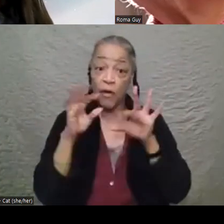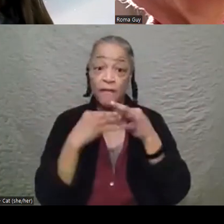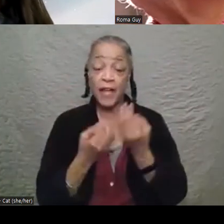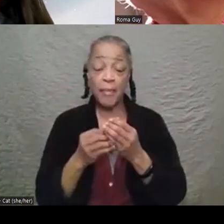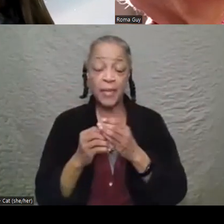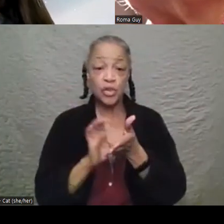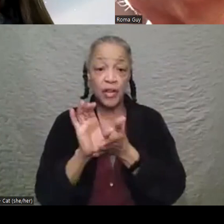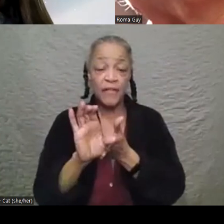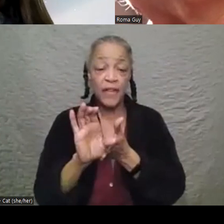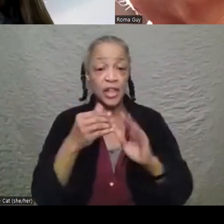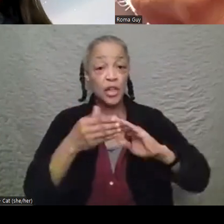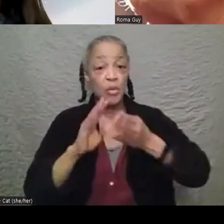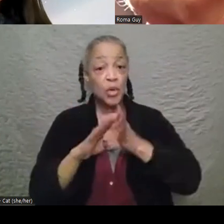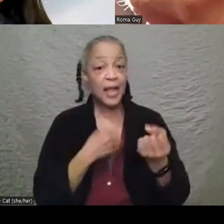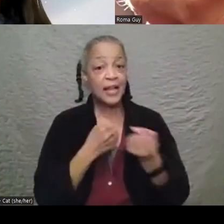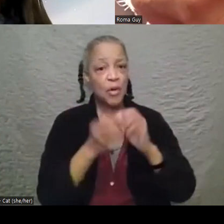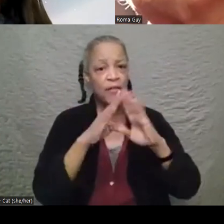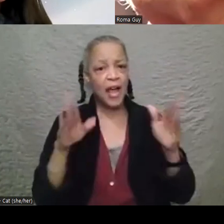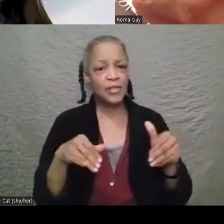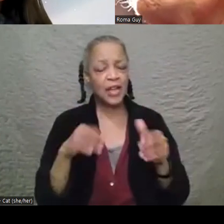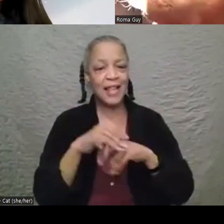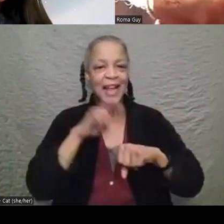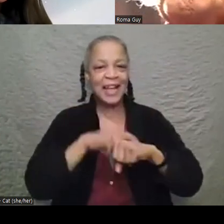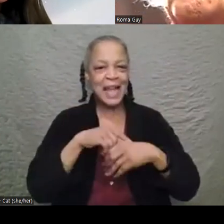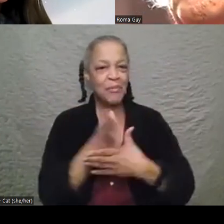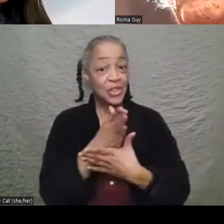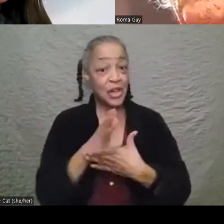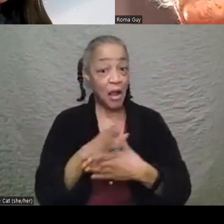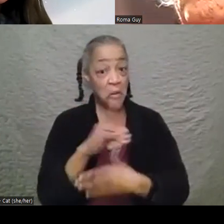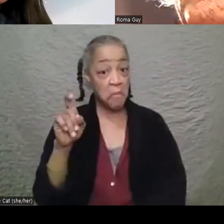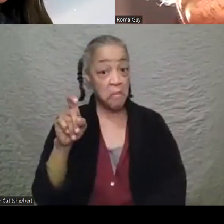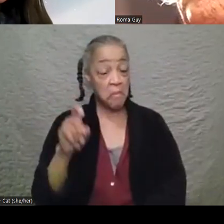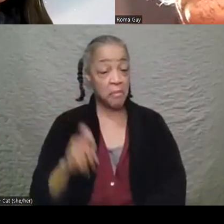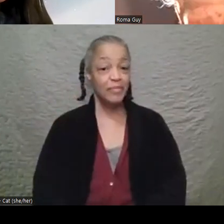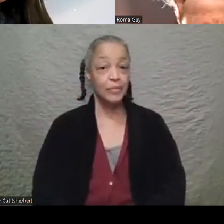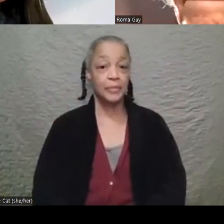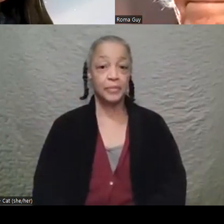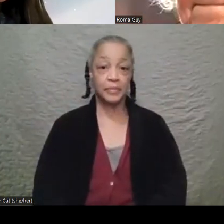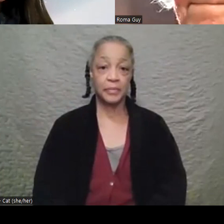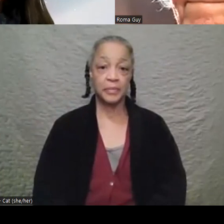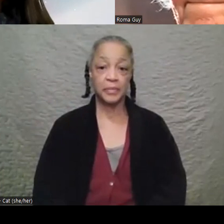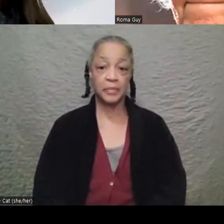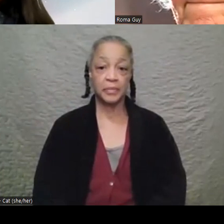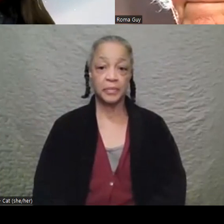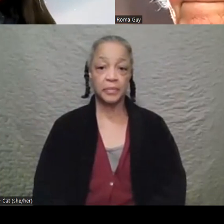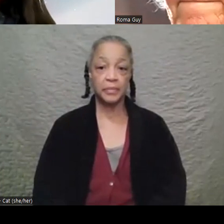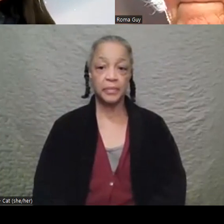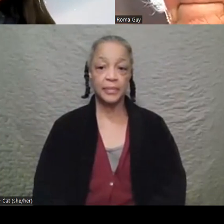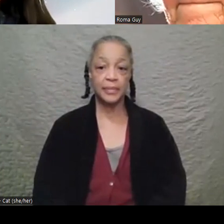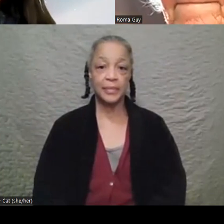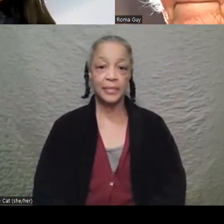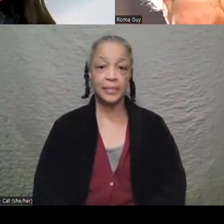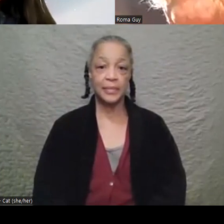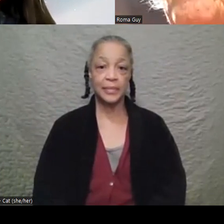and supportive housing like a timeshare asset investment?